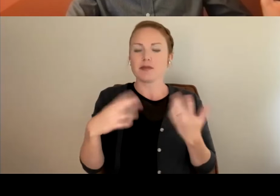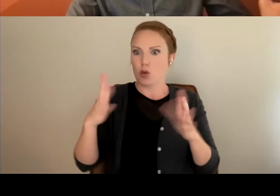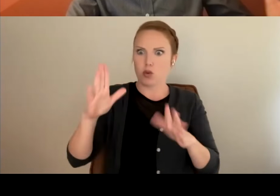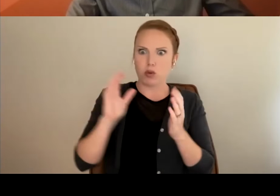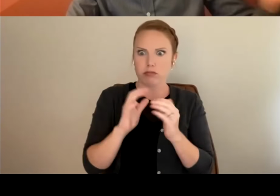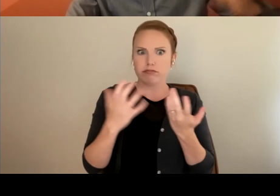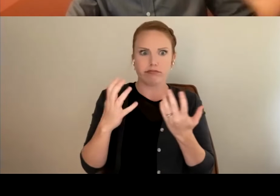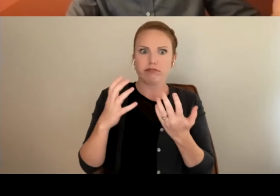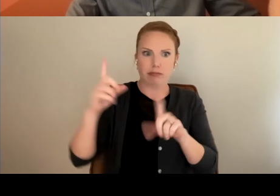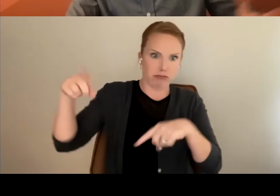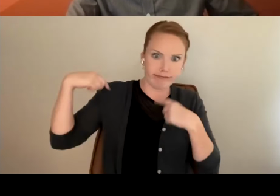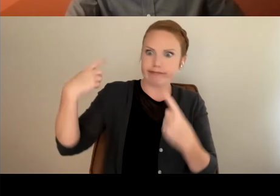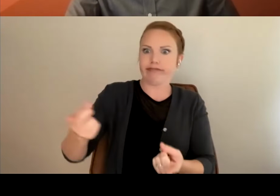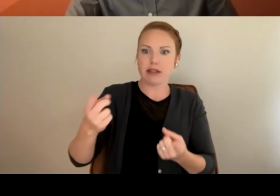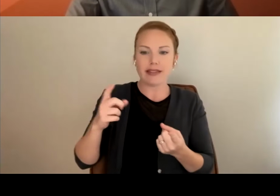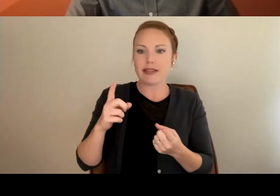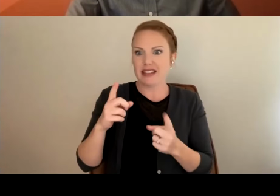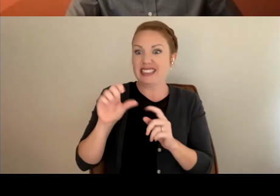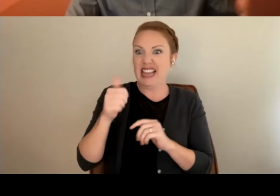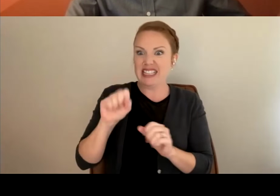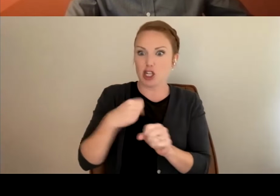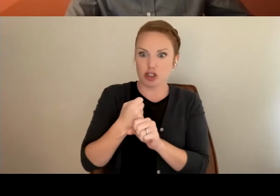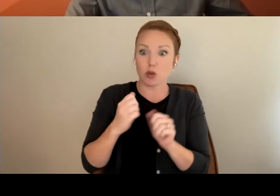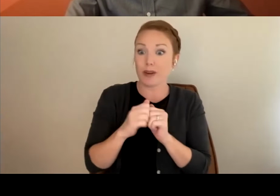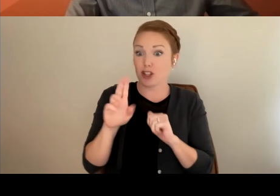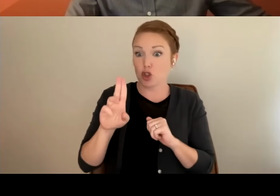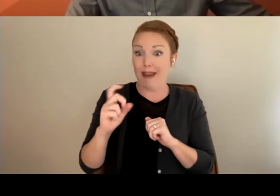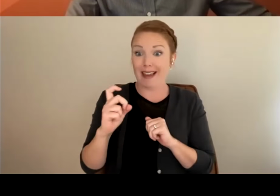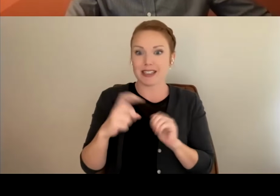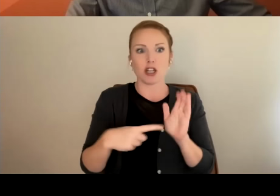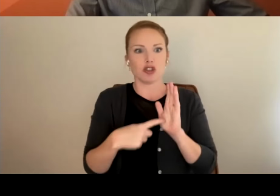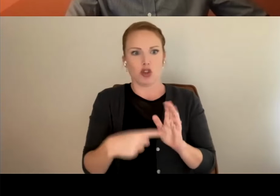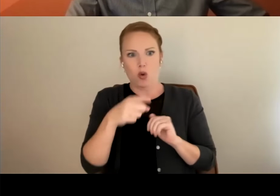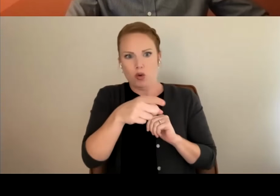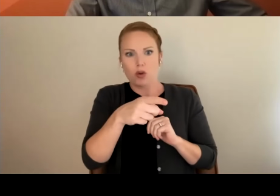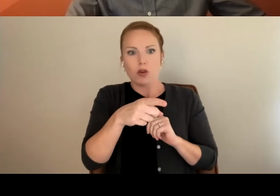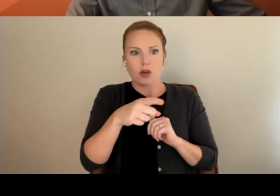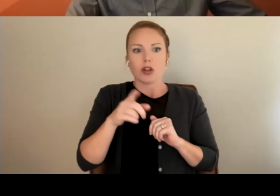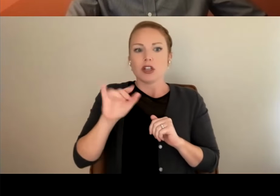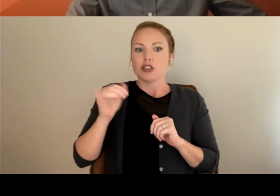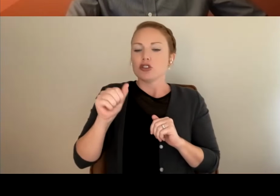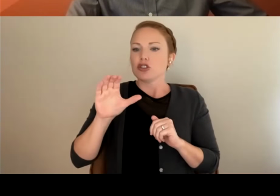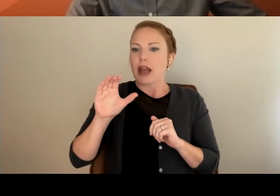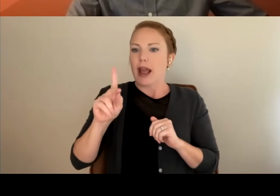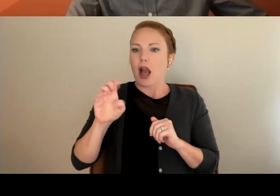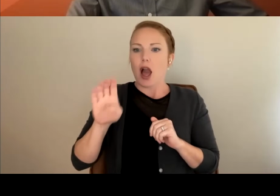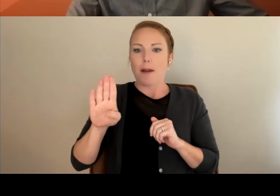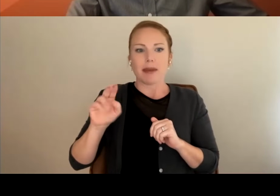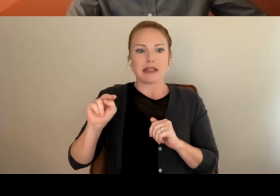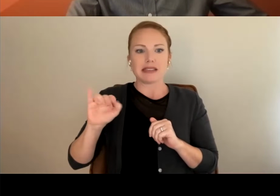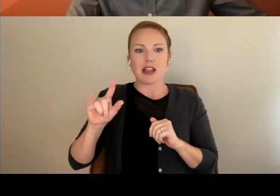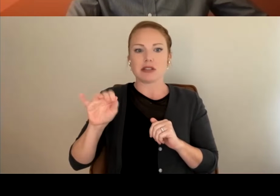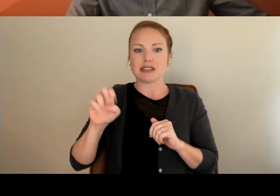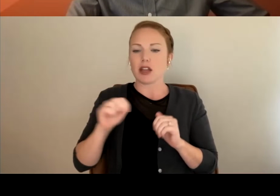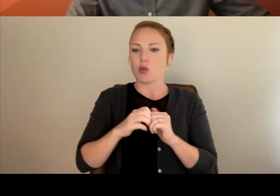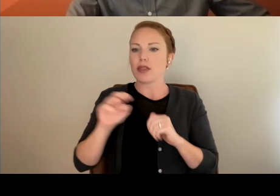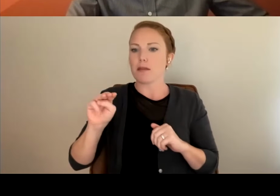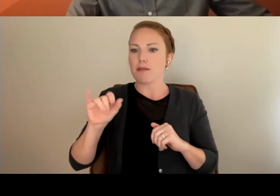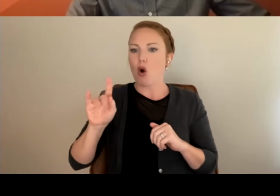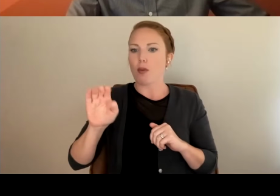10 years in UX, I'm showing a quote here of Jacob Nielsen from mobile UX, a book 10 years